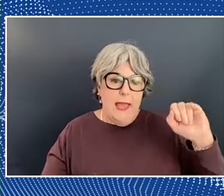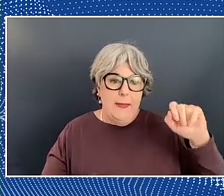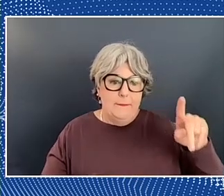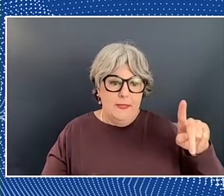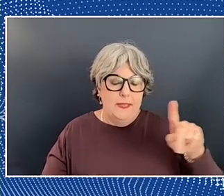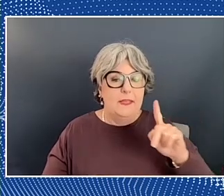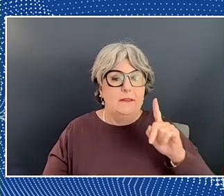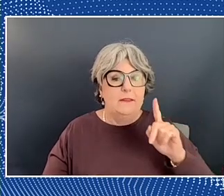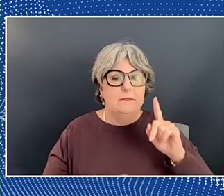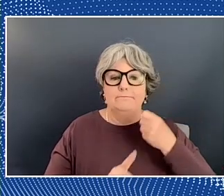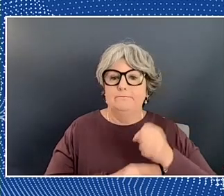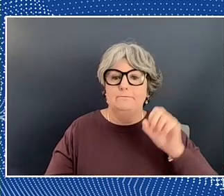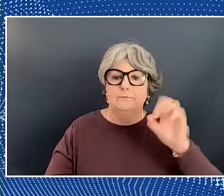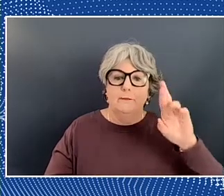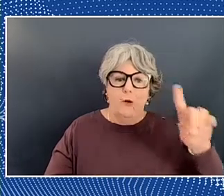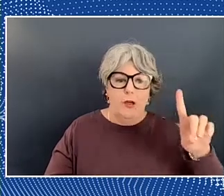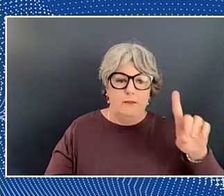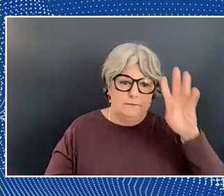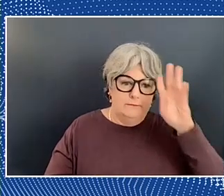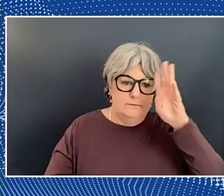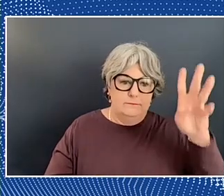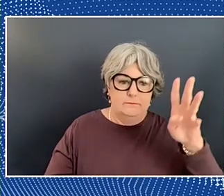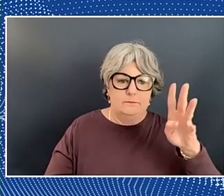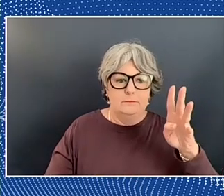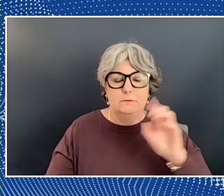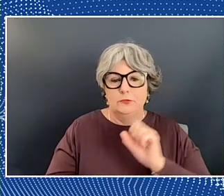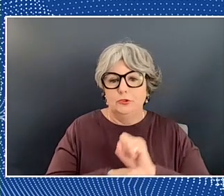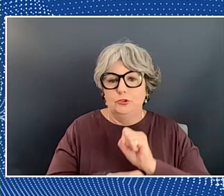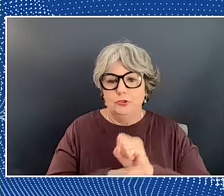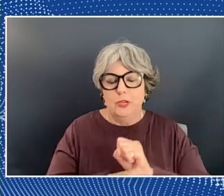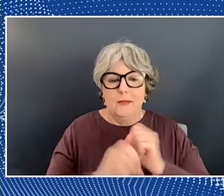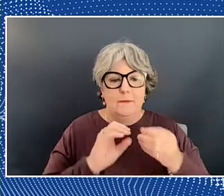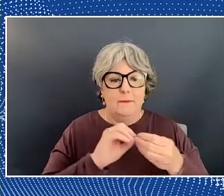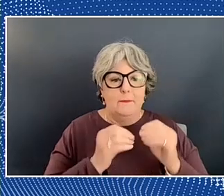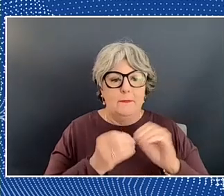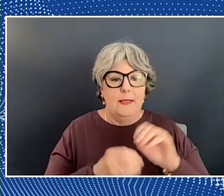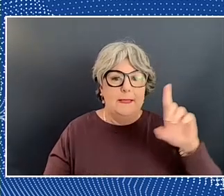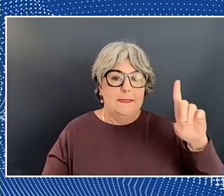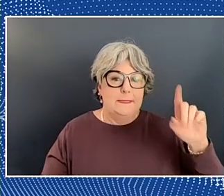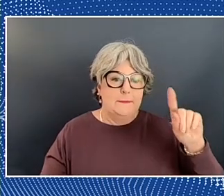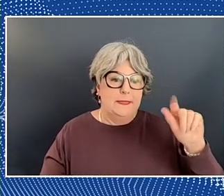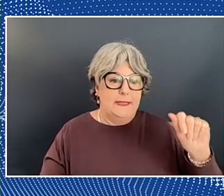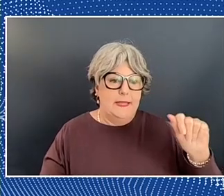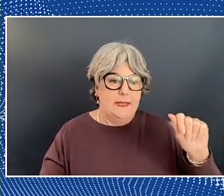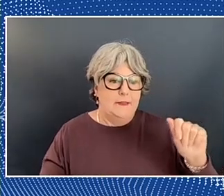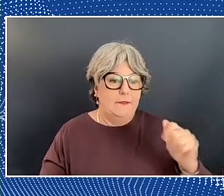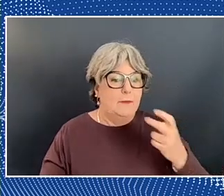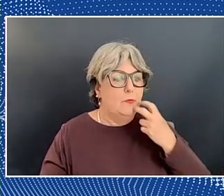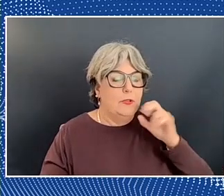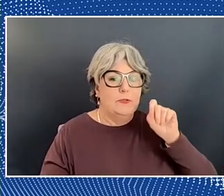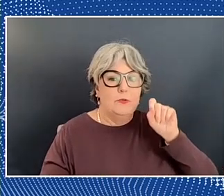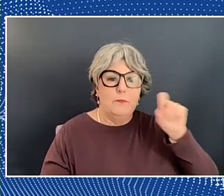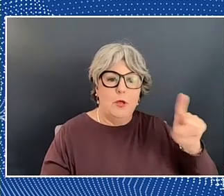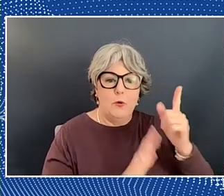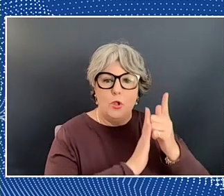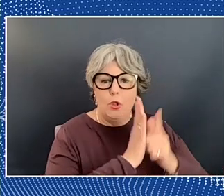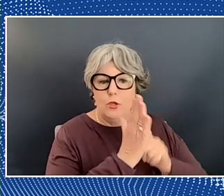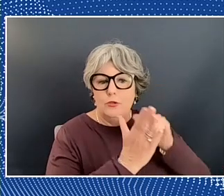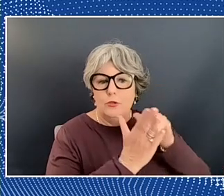They fabricated job placement data, which we found out about from a whistleblower lawsuit, and they lied to me about my